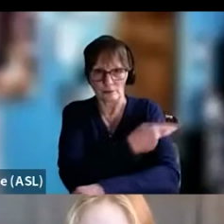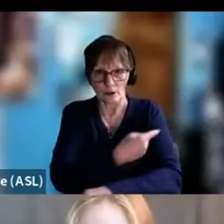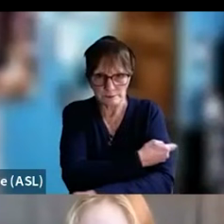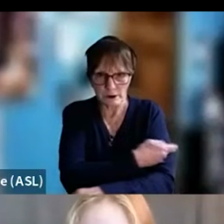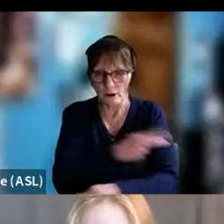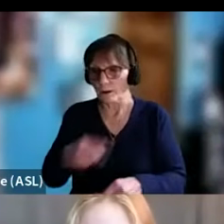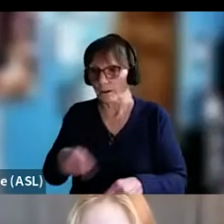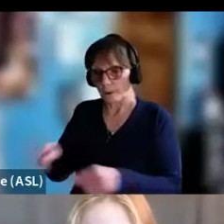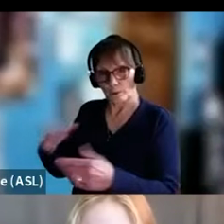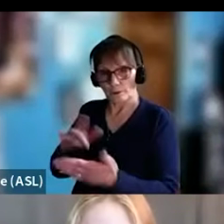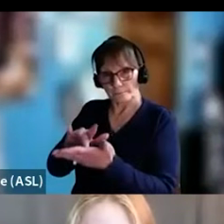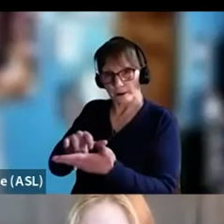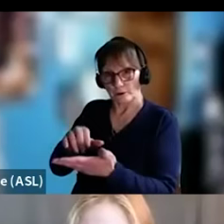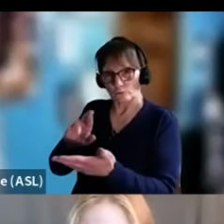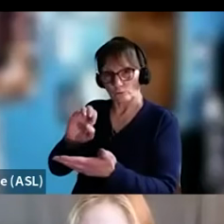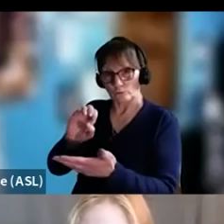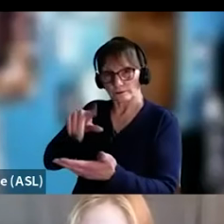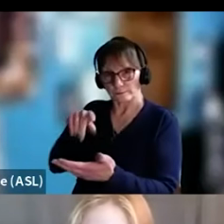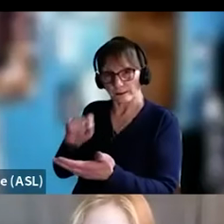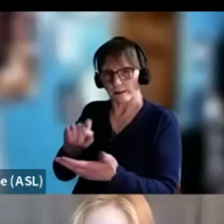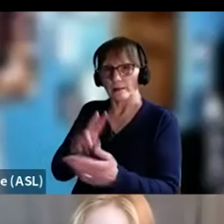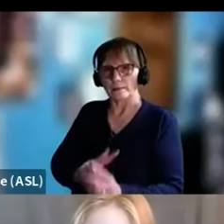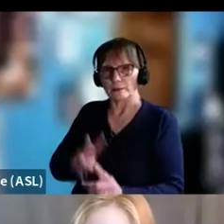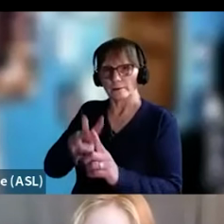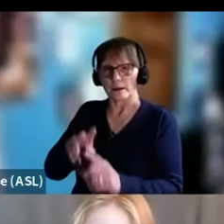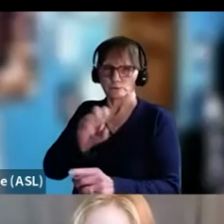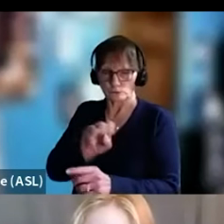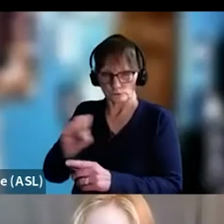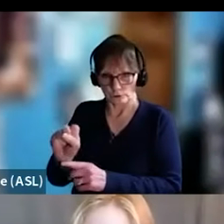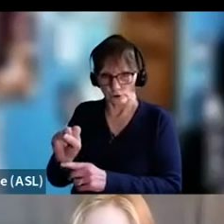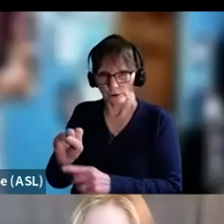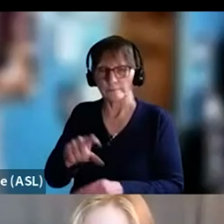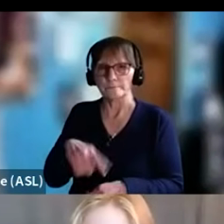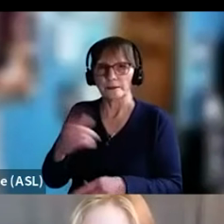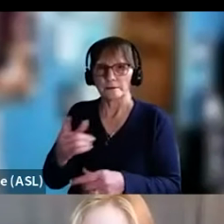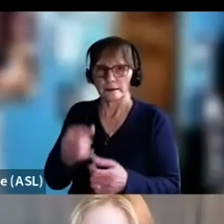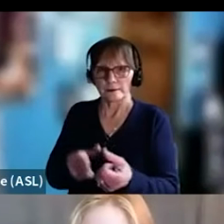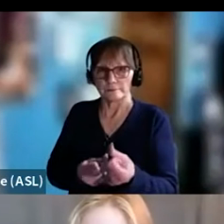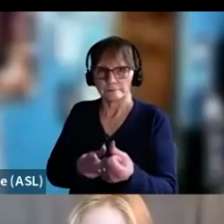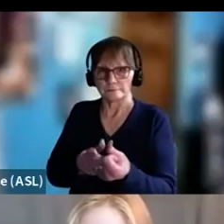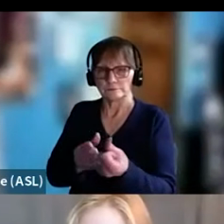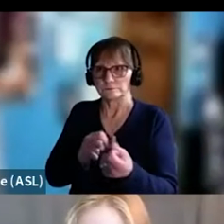they can go and apply for social security, they can get assistance getting to those outpatient appointments,